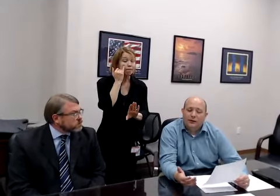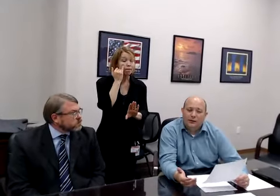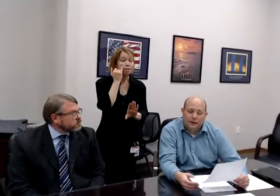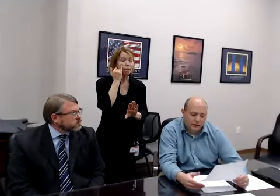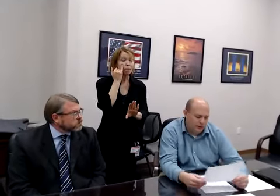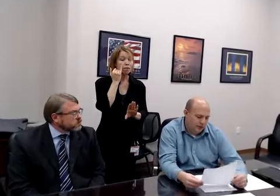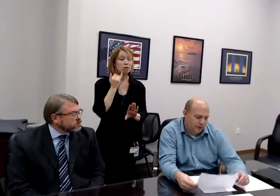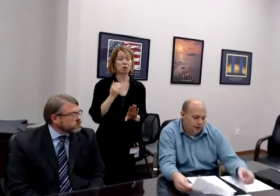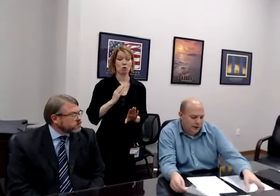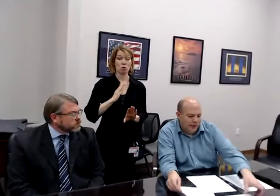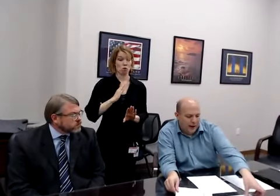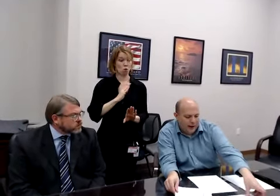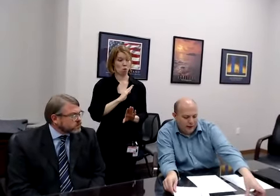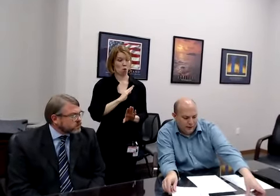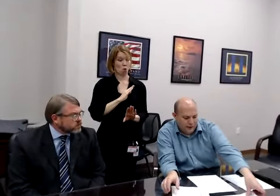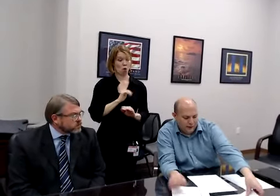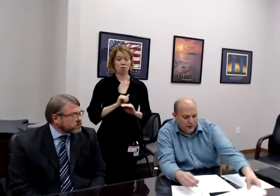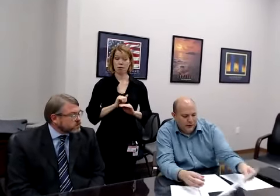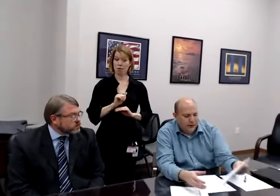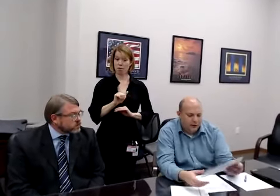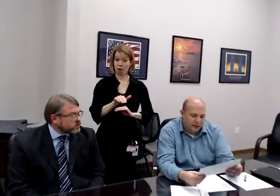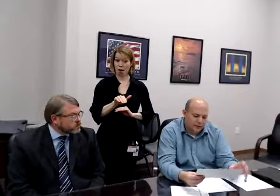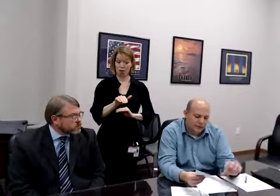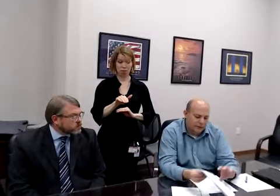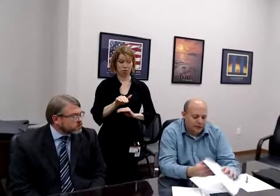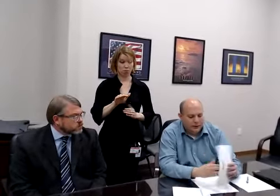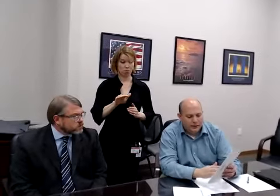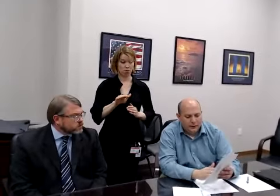going to send you a packet with a hole-punch.